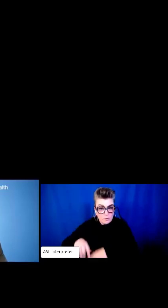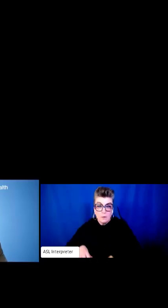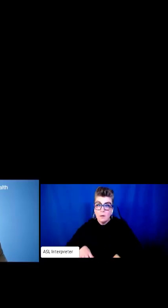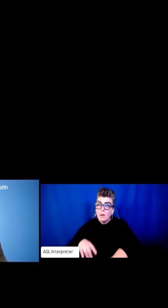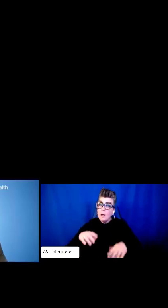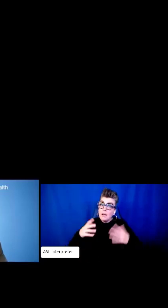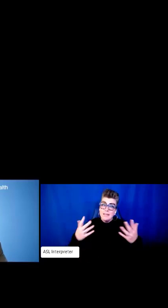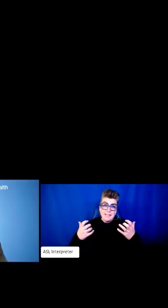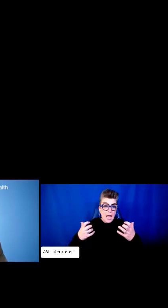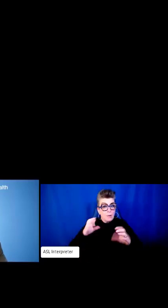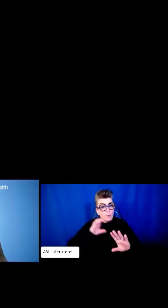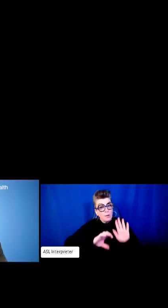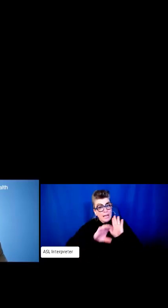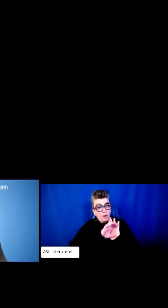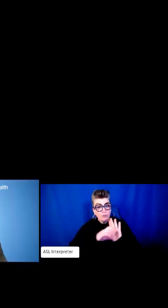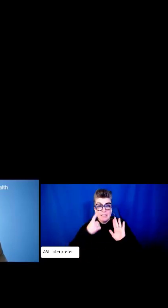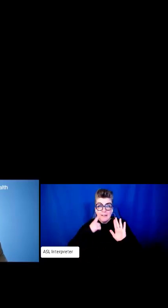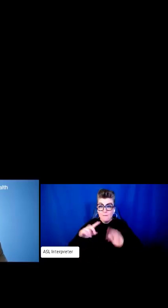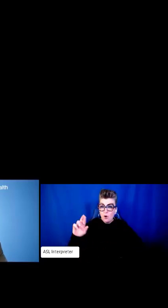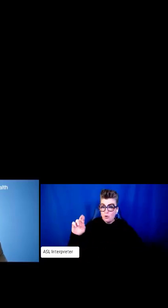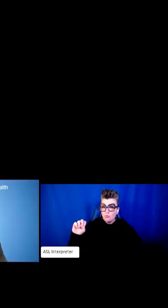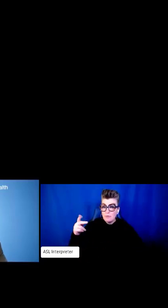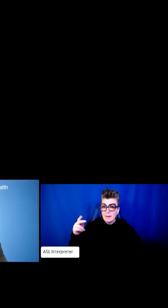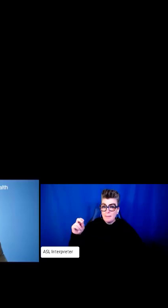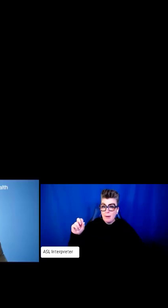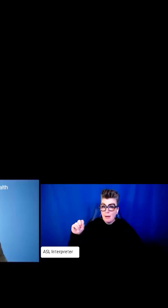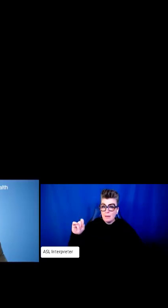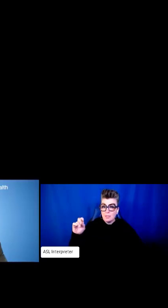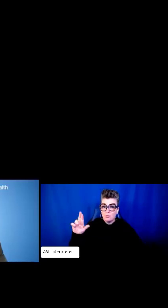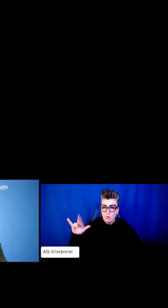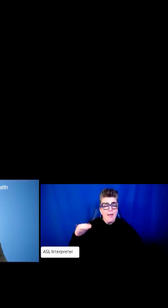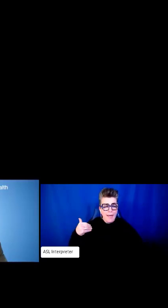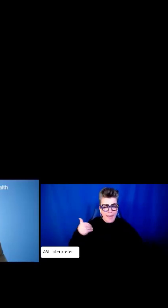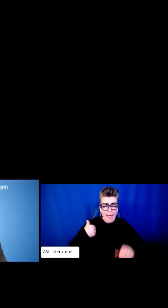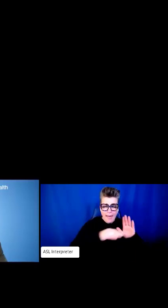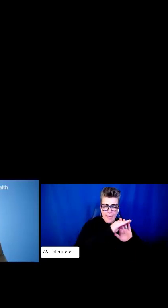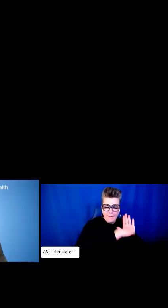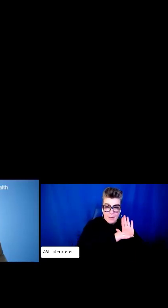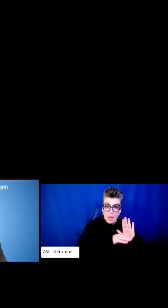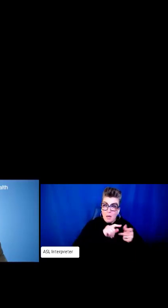but the policy does not require use of a specific repository or indicate who should oversee it.